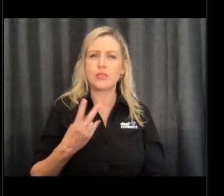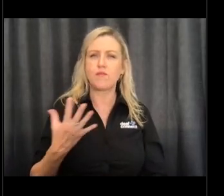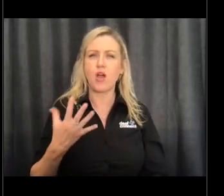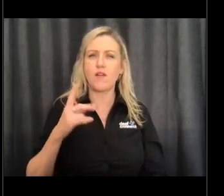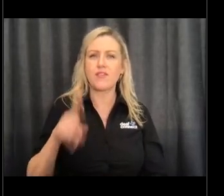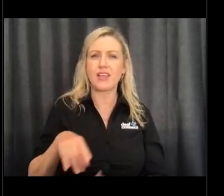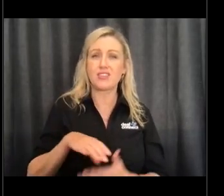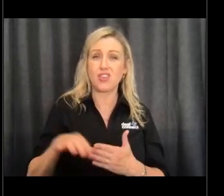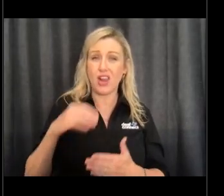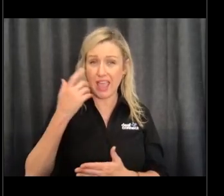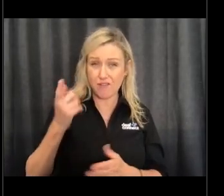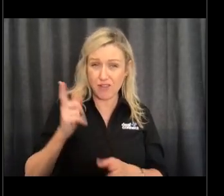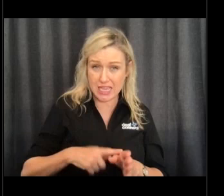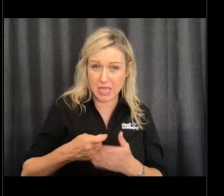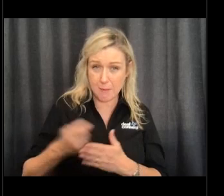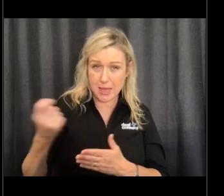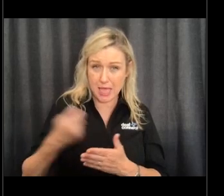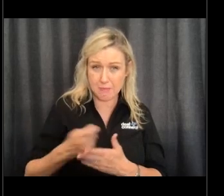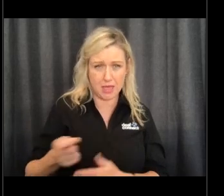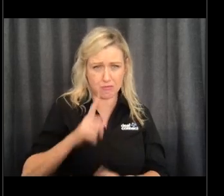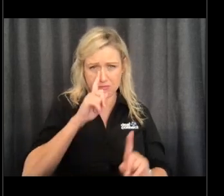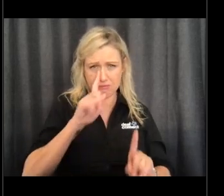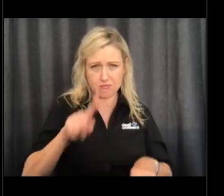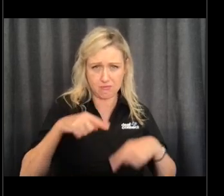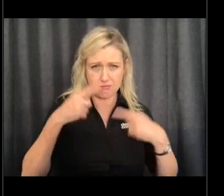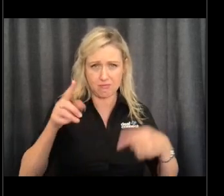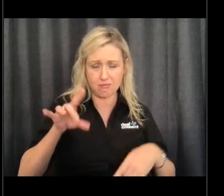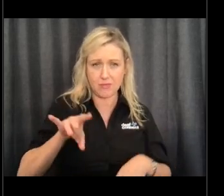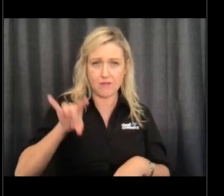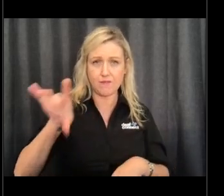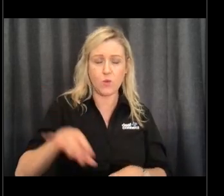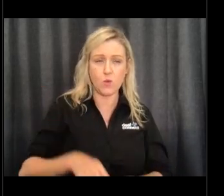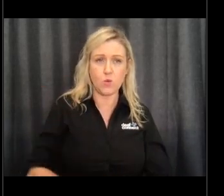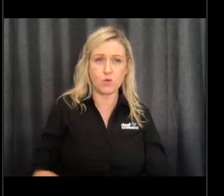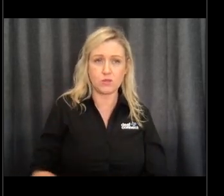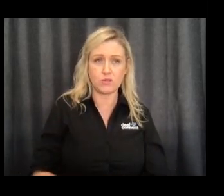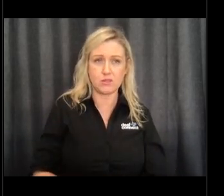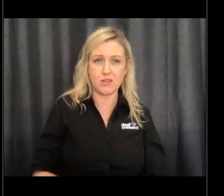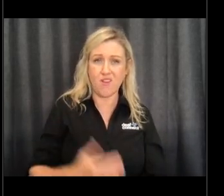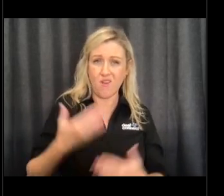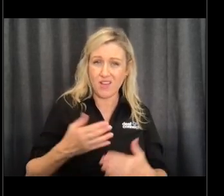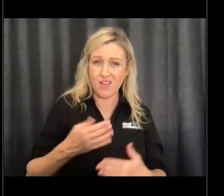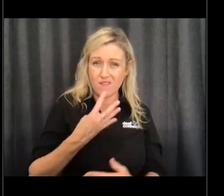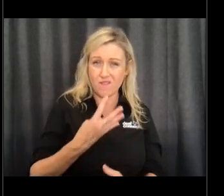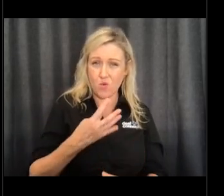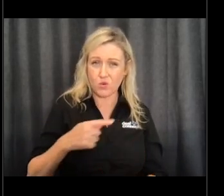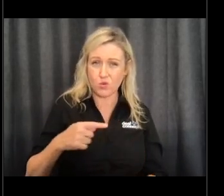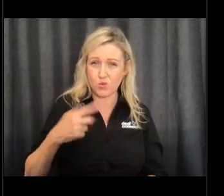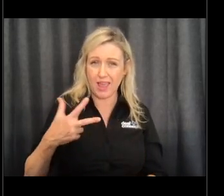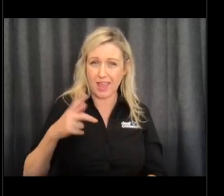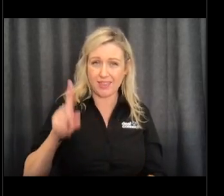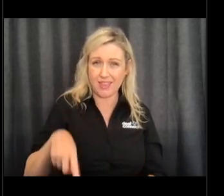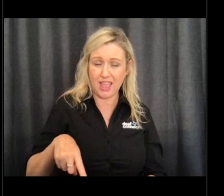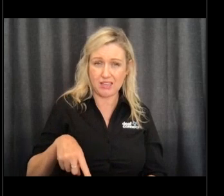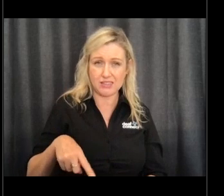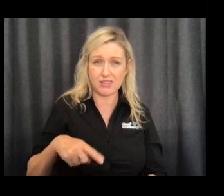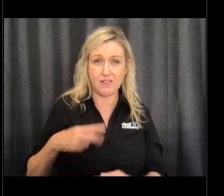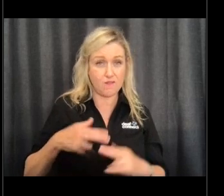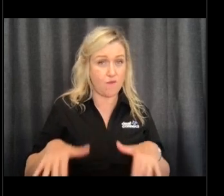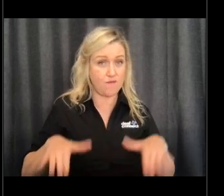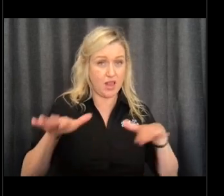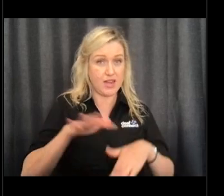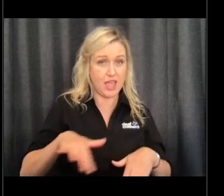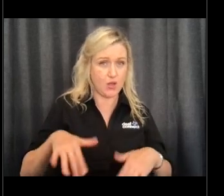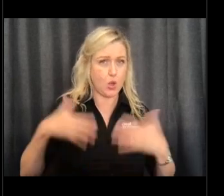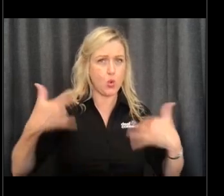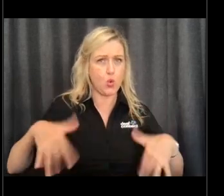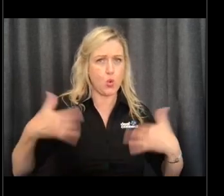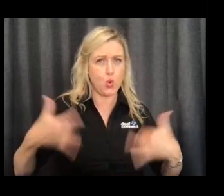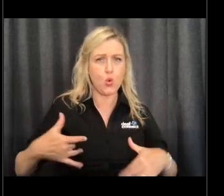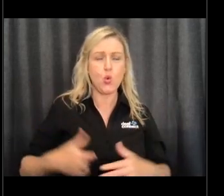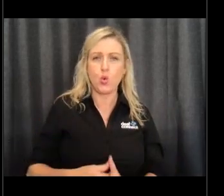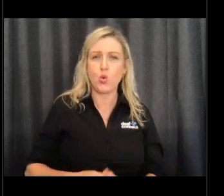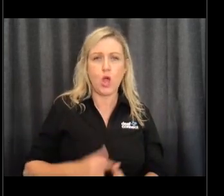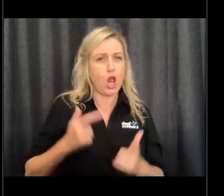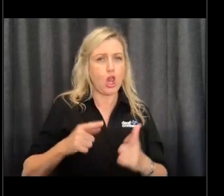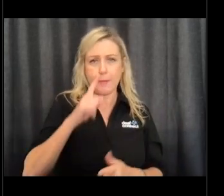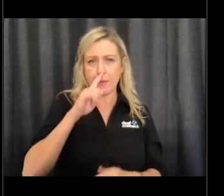Most of us can't afford the 4 to 8 grand which I see in flood areas is common.